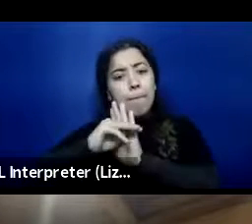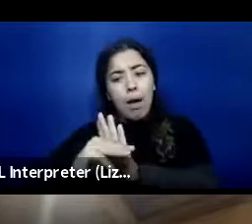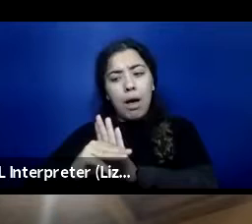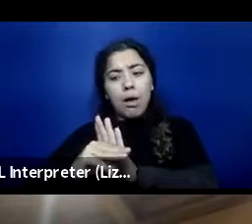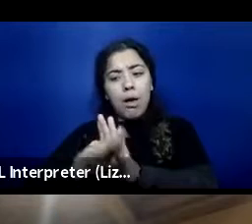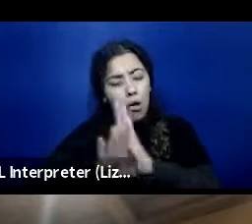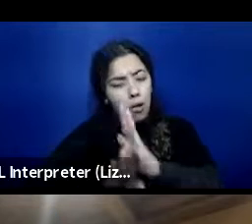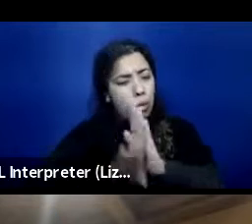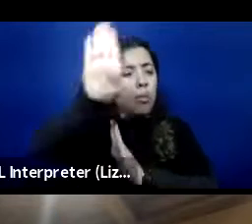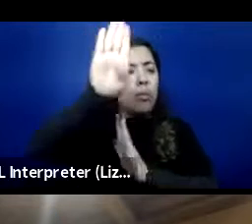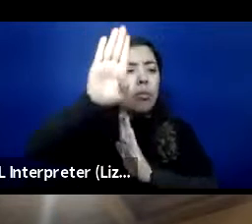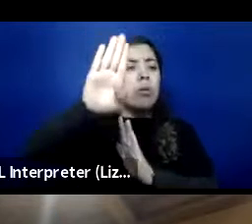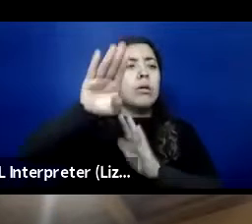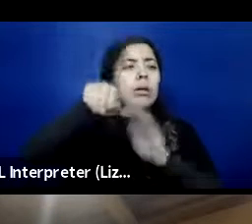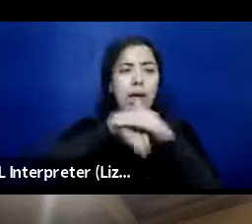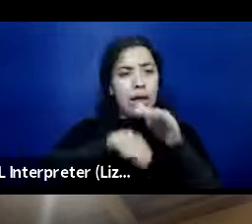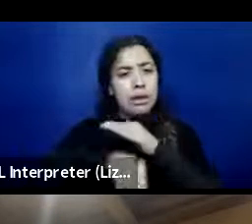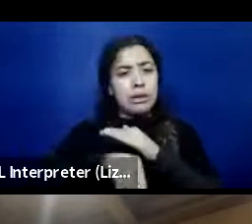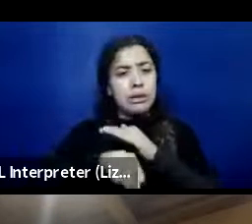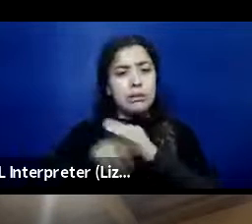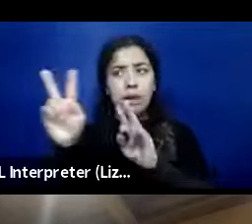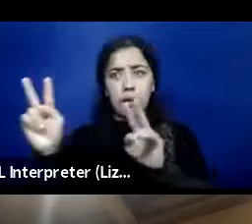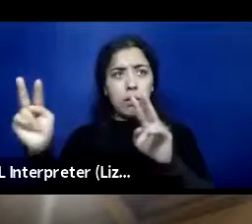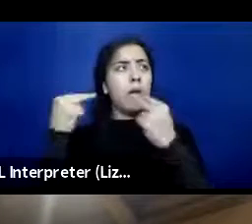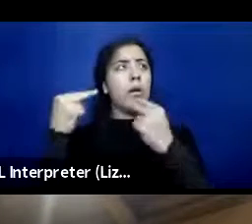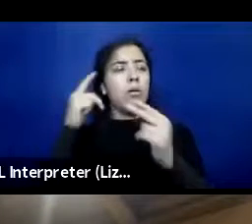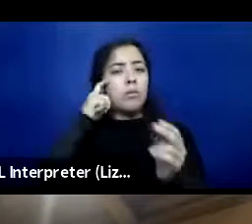Further...